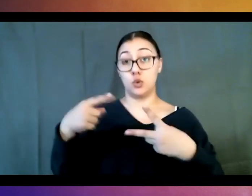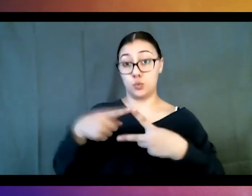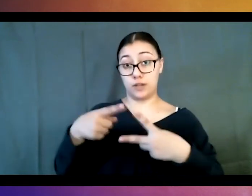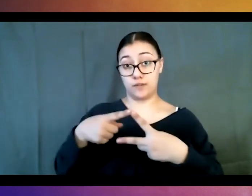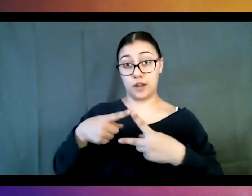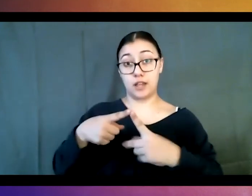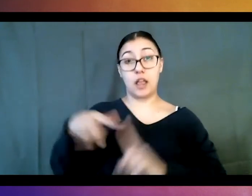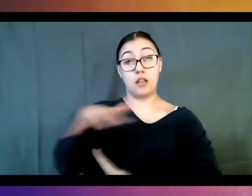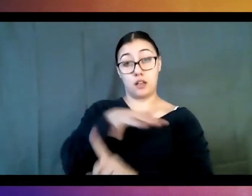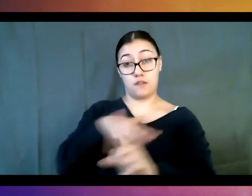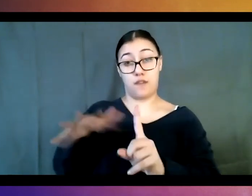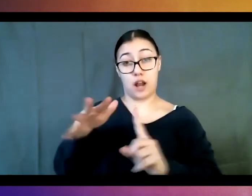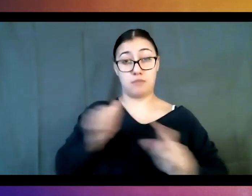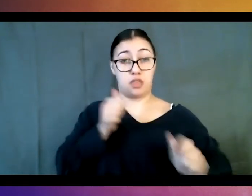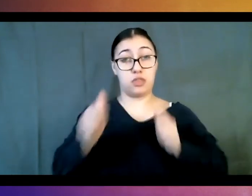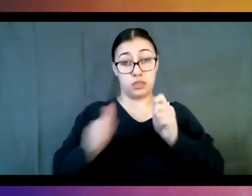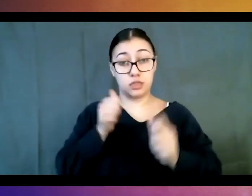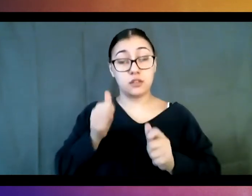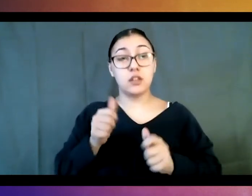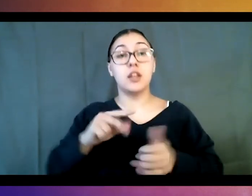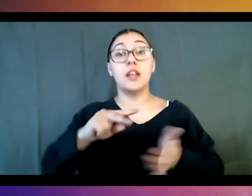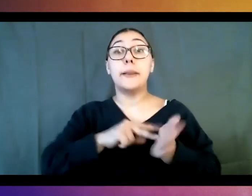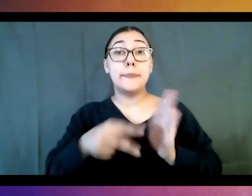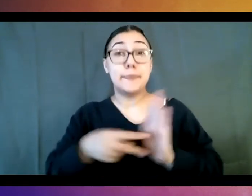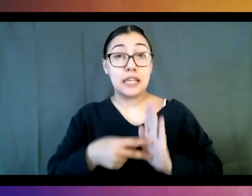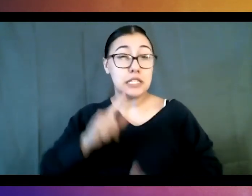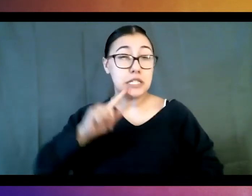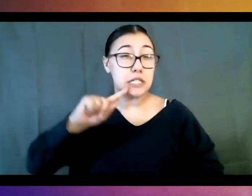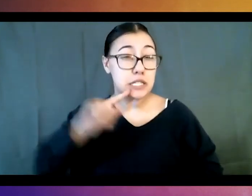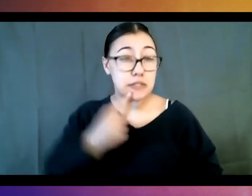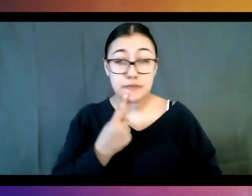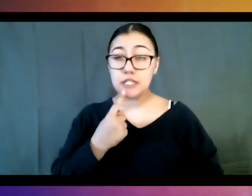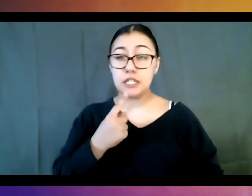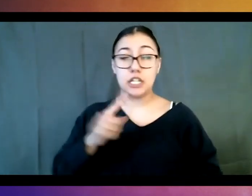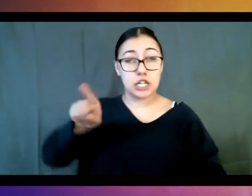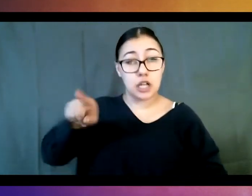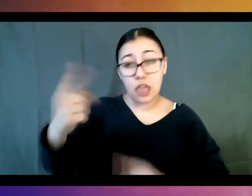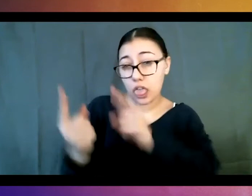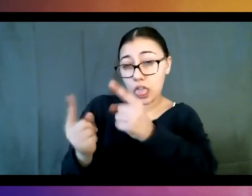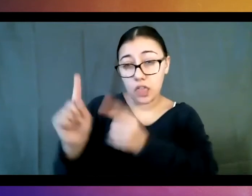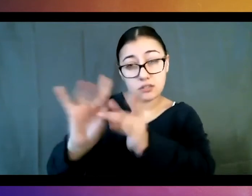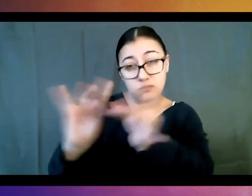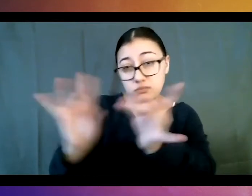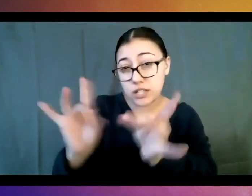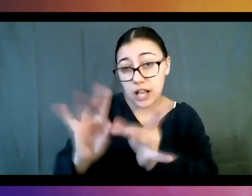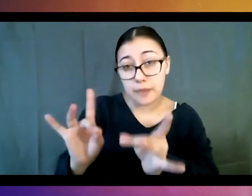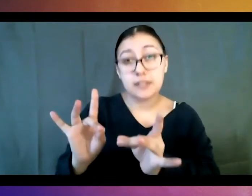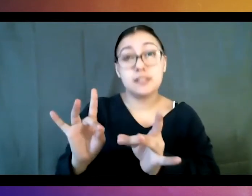is enduring severe or pervasive sexually offensive comments